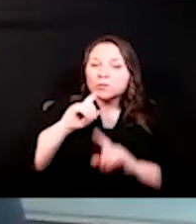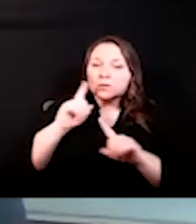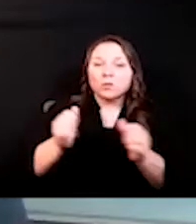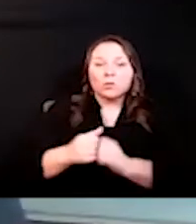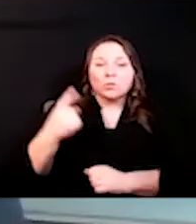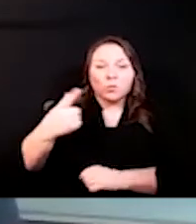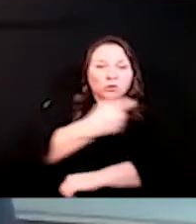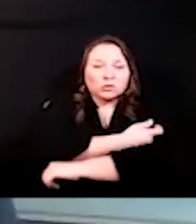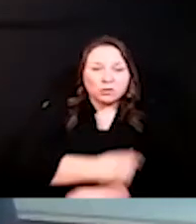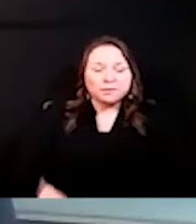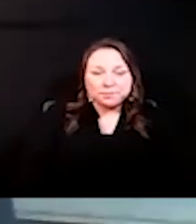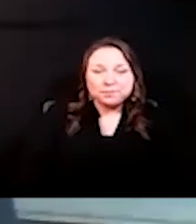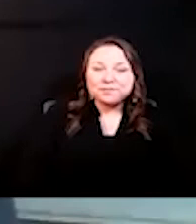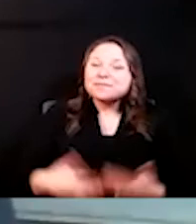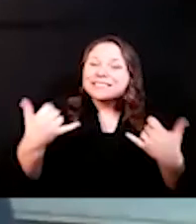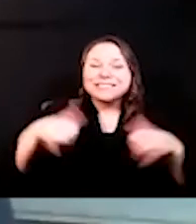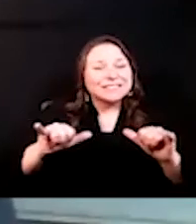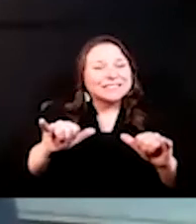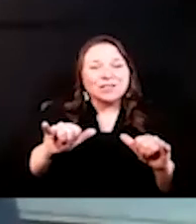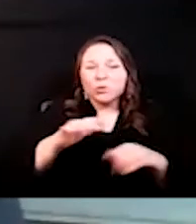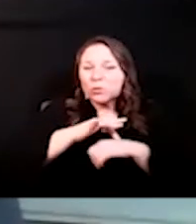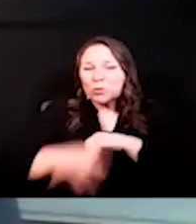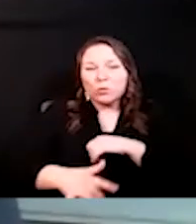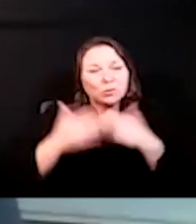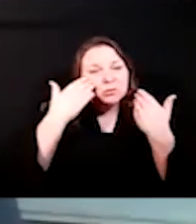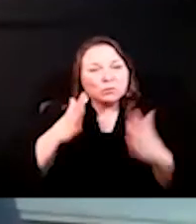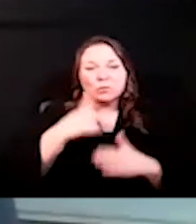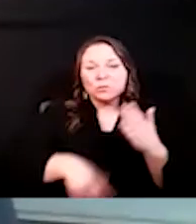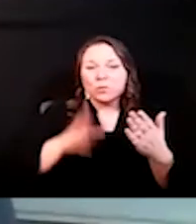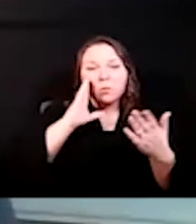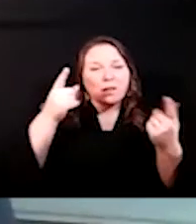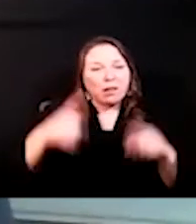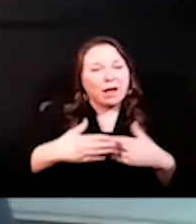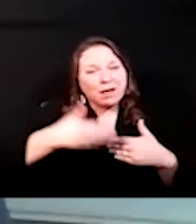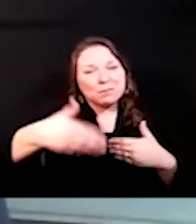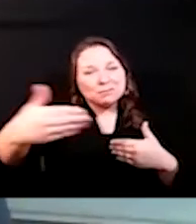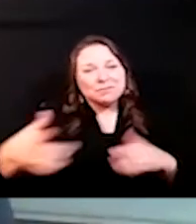JUST ONE SHOT. SO IT'S STILL A LITTLE TOO EARLY FOR US TO KNOW WHAT TYPES OF RESULTS WE' RE GOING TO SEE FROM THESE